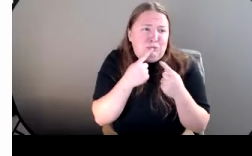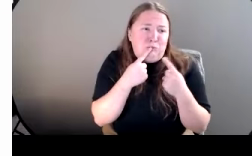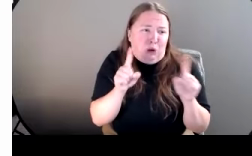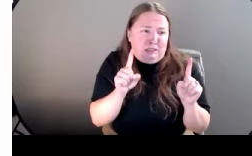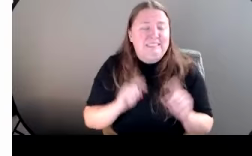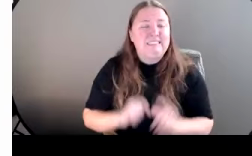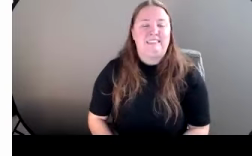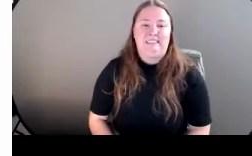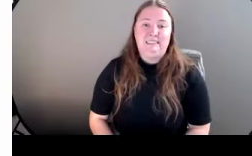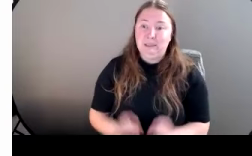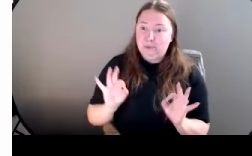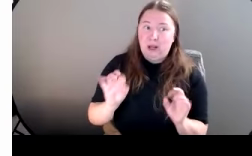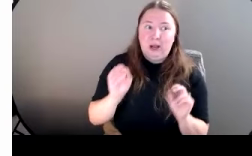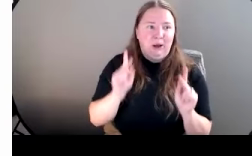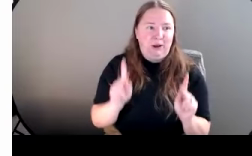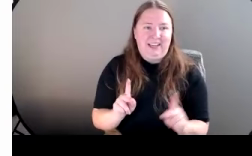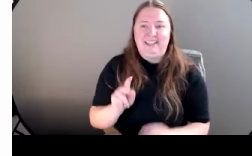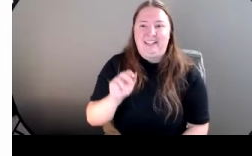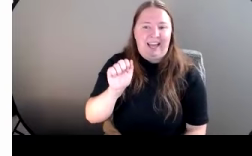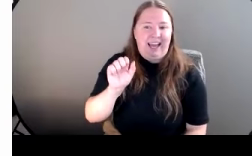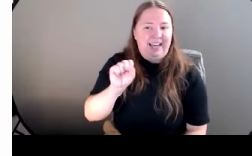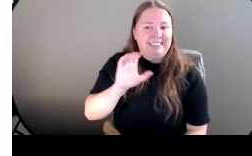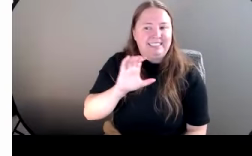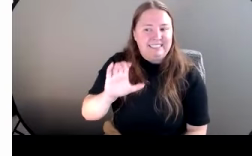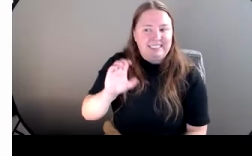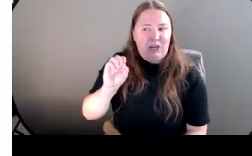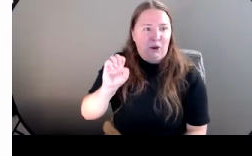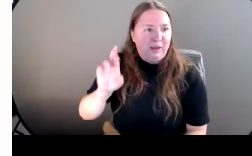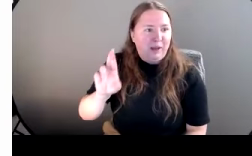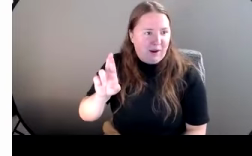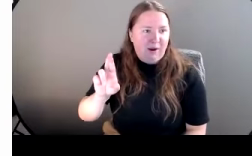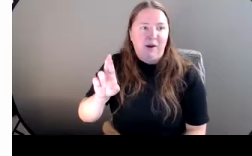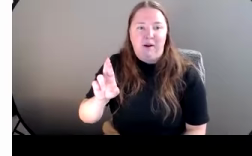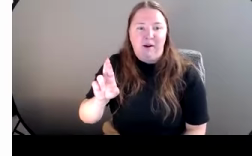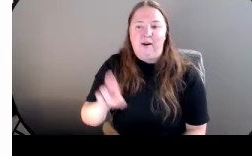So, I should be on the ASCCC OER initiative. Slide right now.